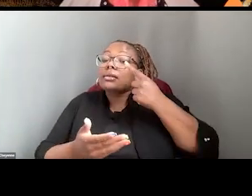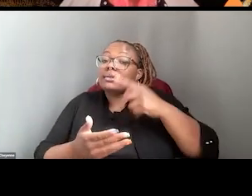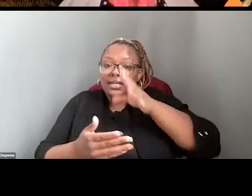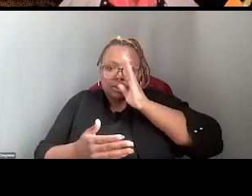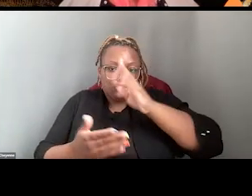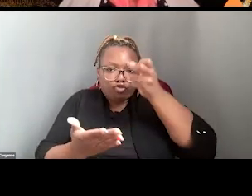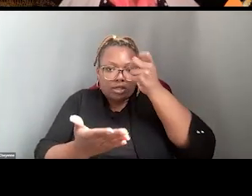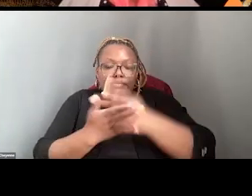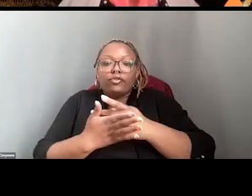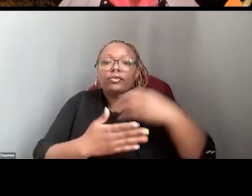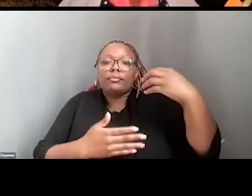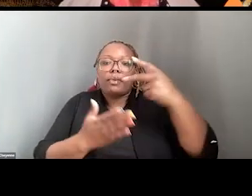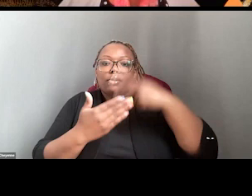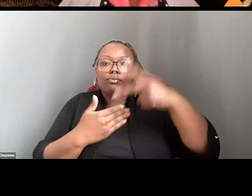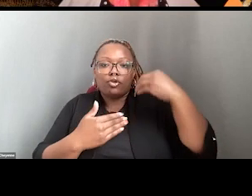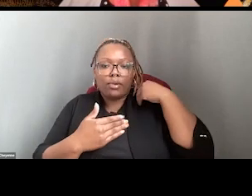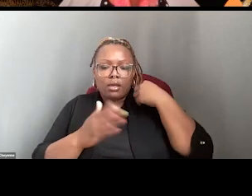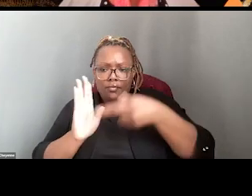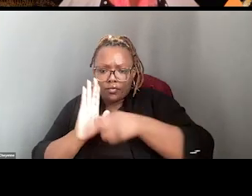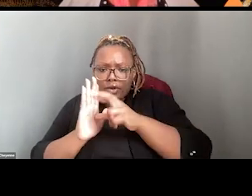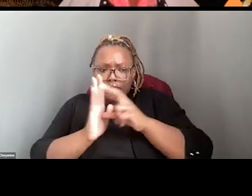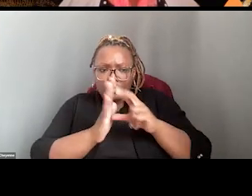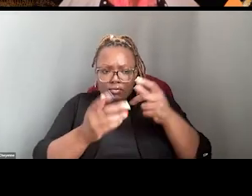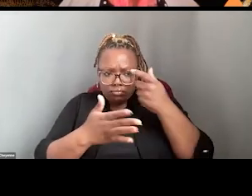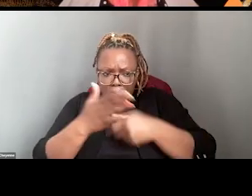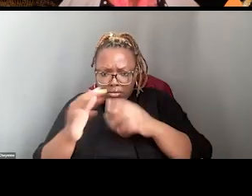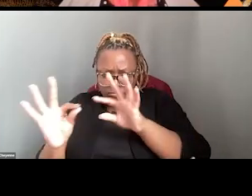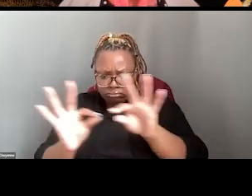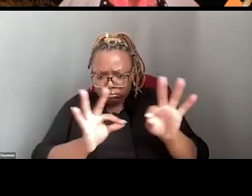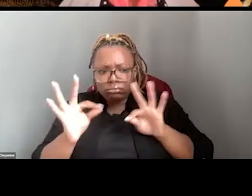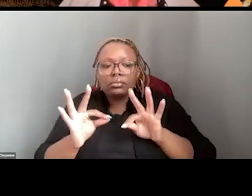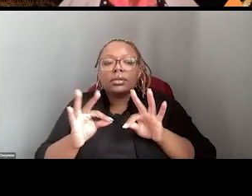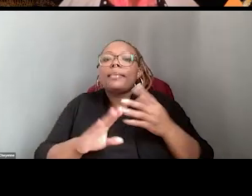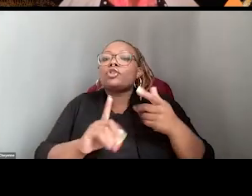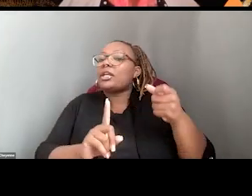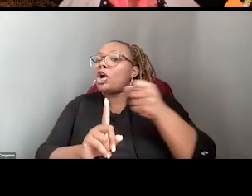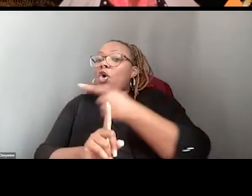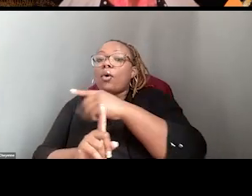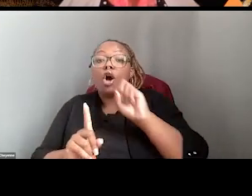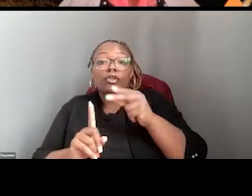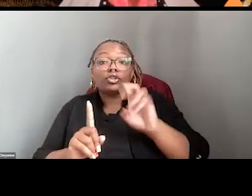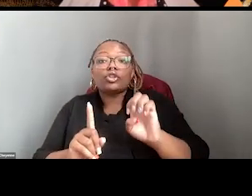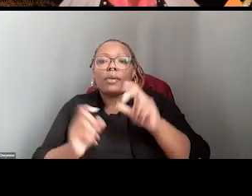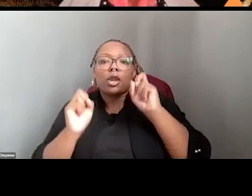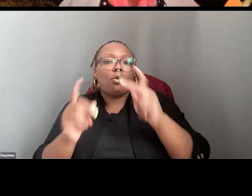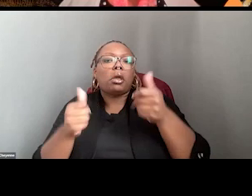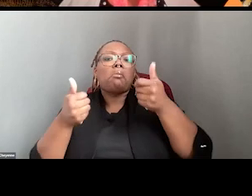and ensure that they are not going off of scope and they are okay with changing these costs